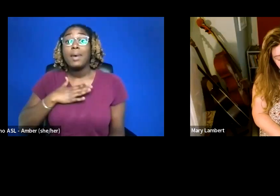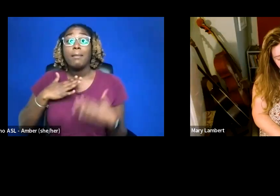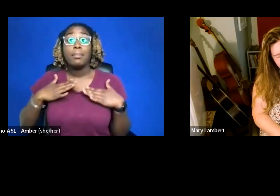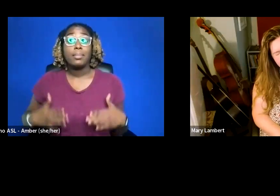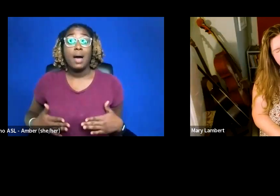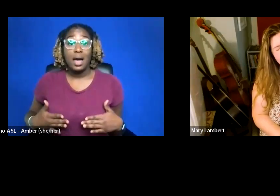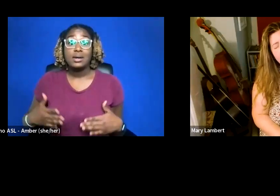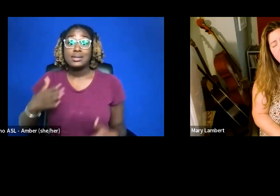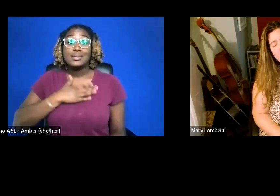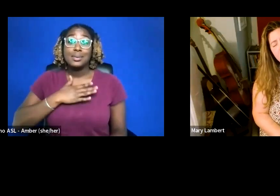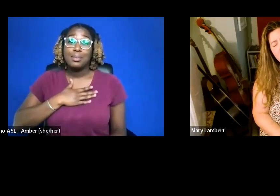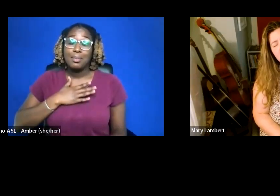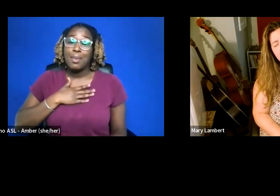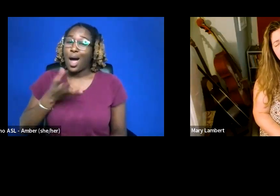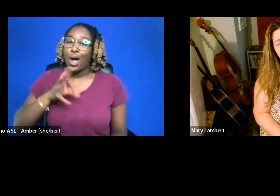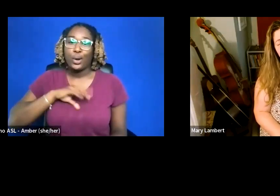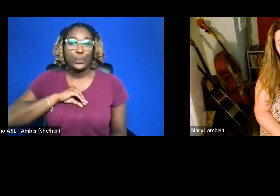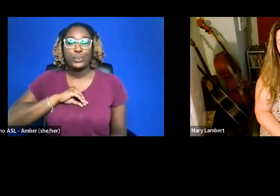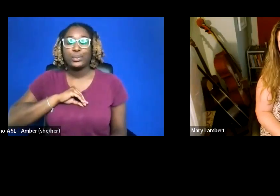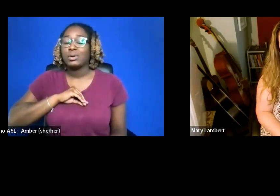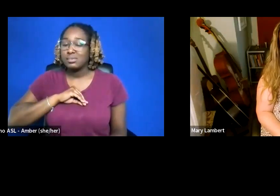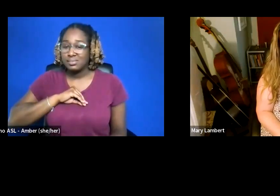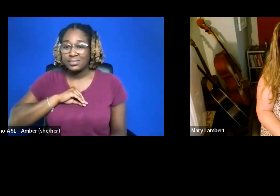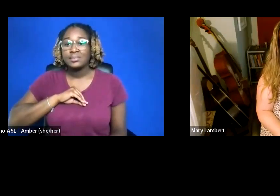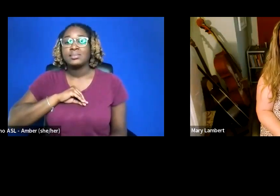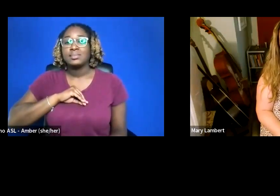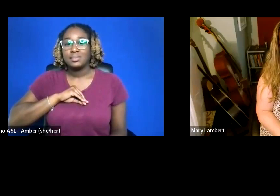and my oh, my body.